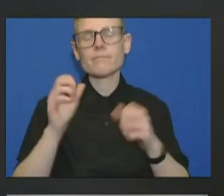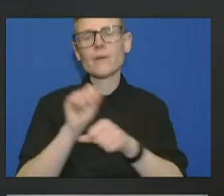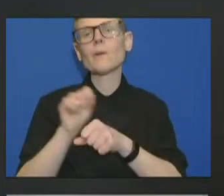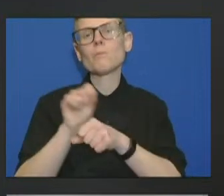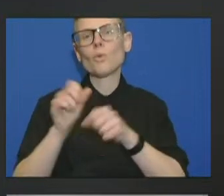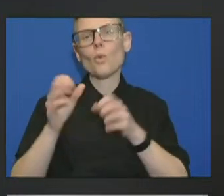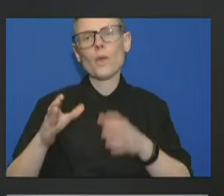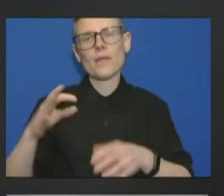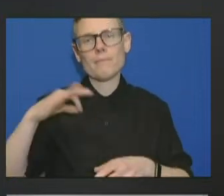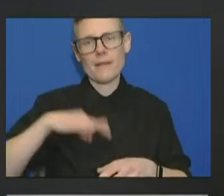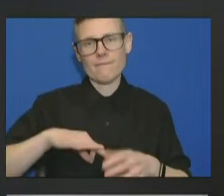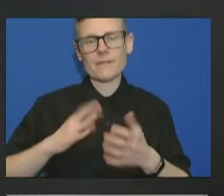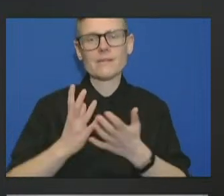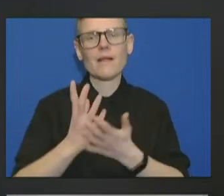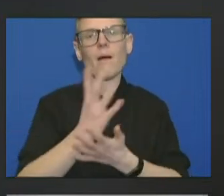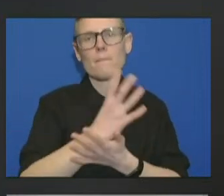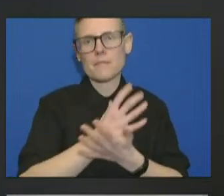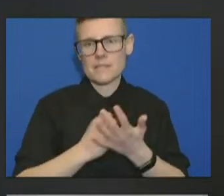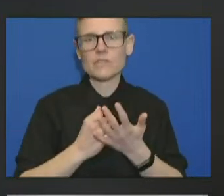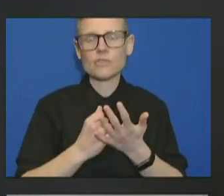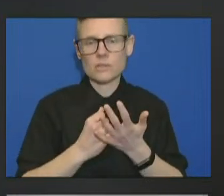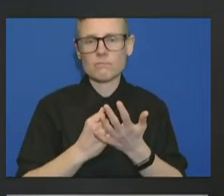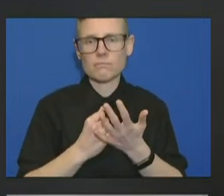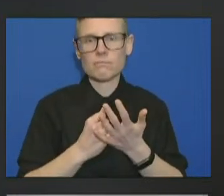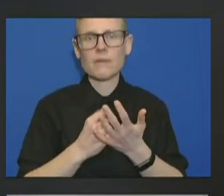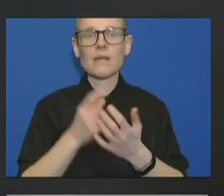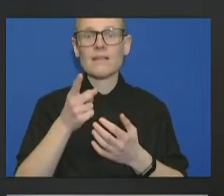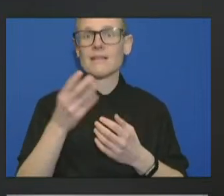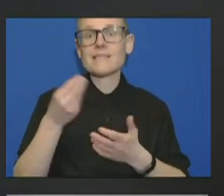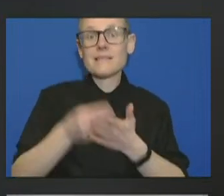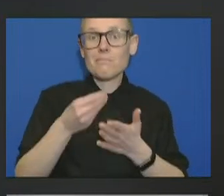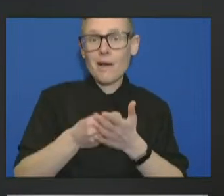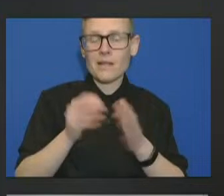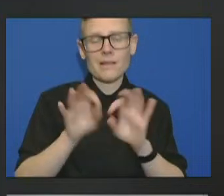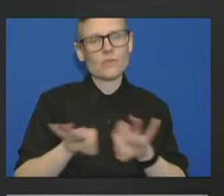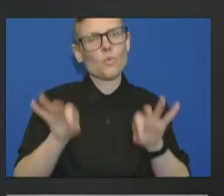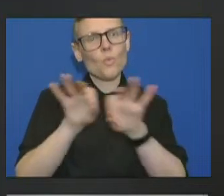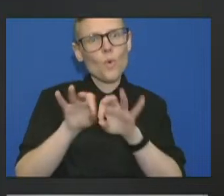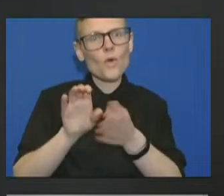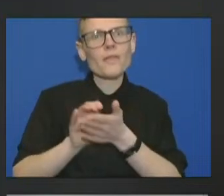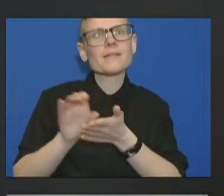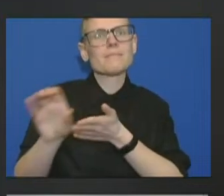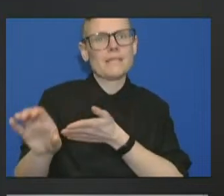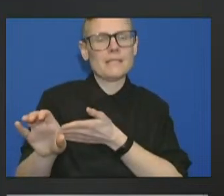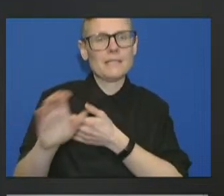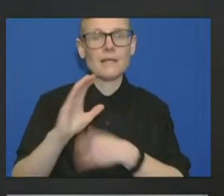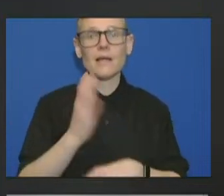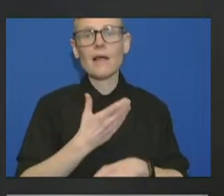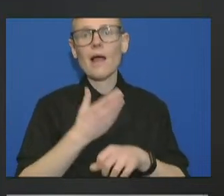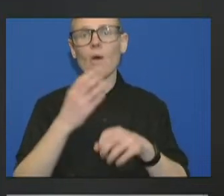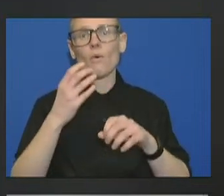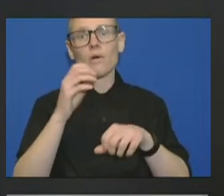request of county government is our employee benefits and